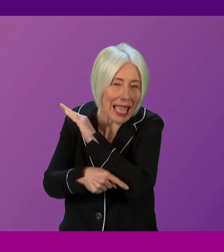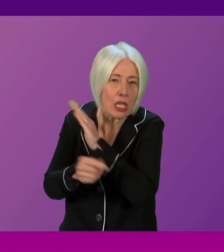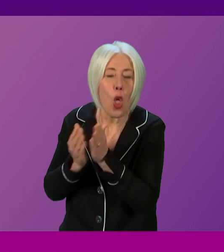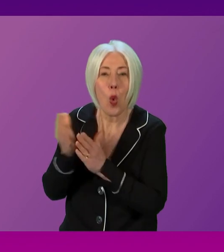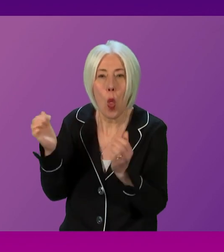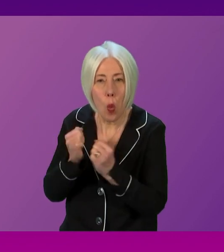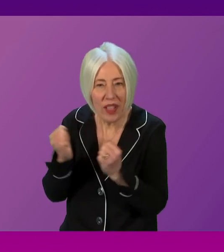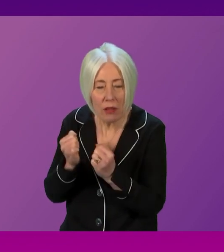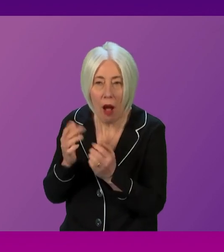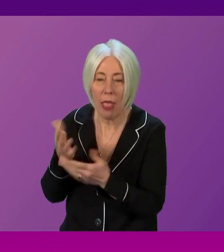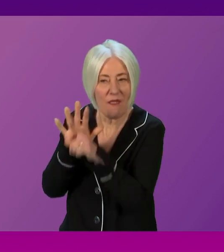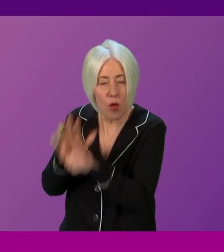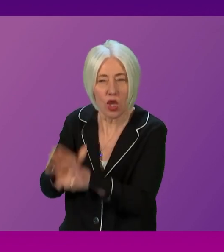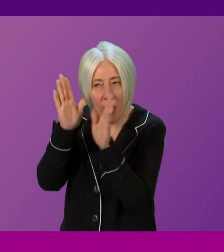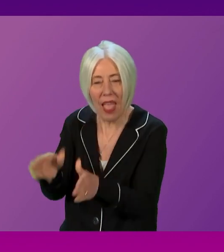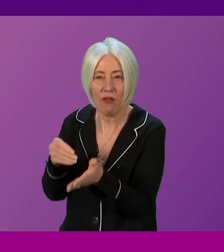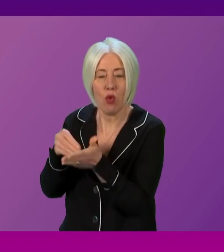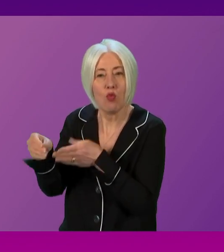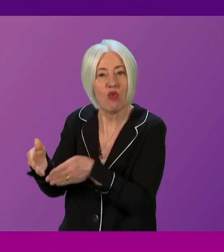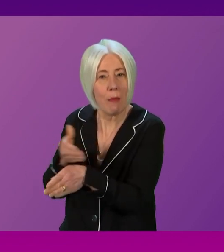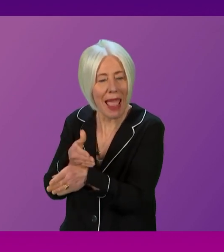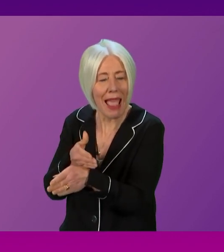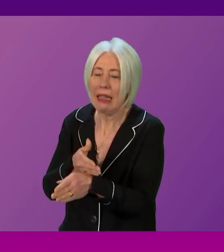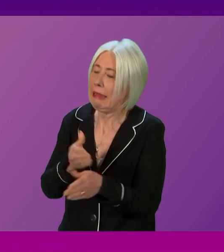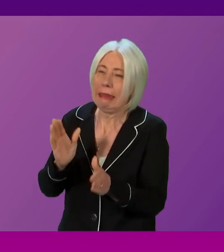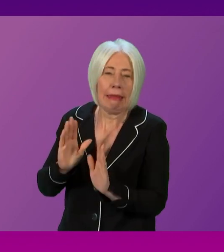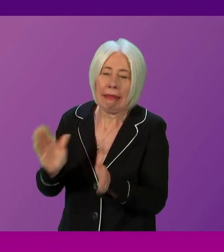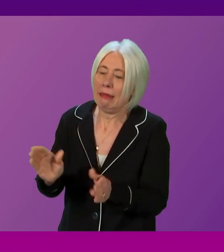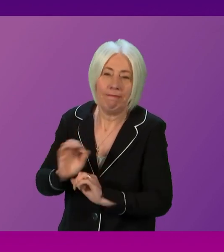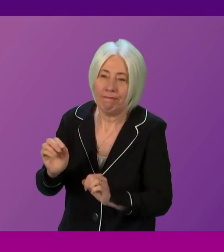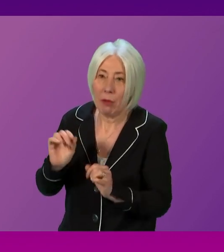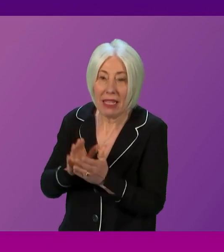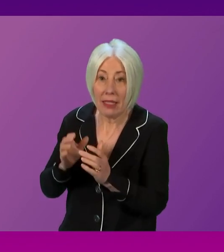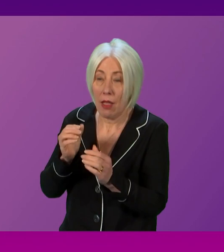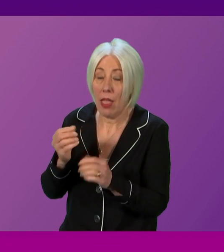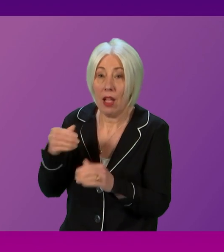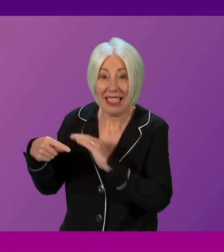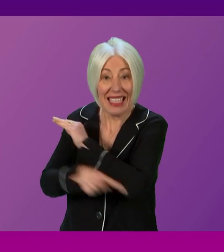people—not better—and is more likely to increase debt and leave people unable to heat their homes.